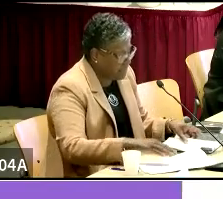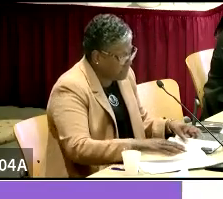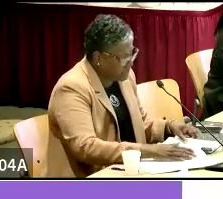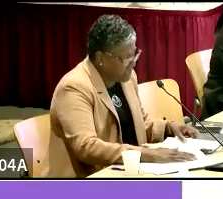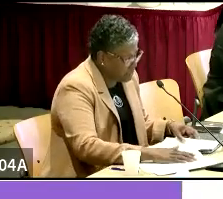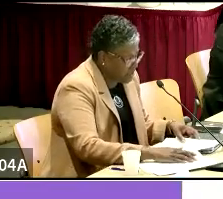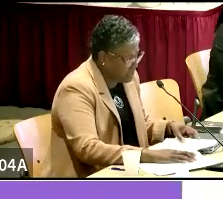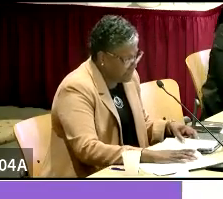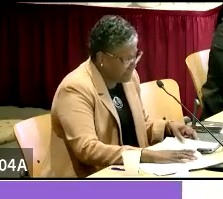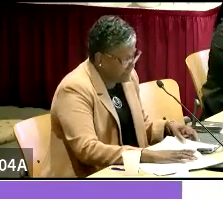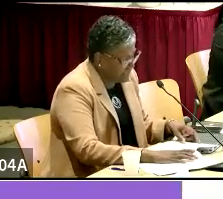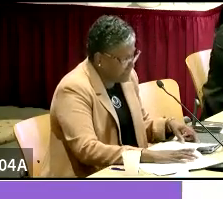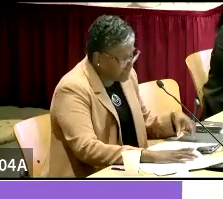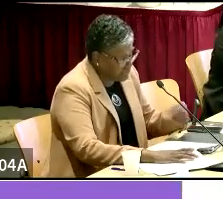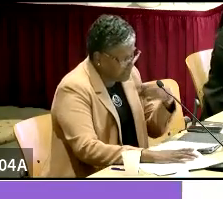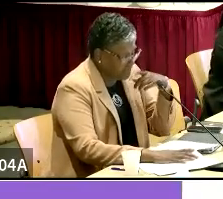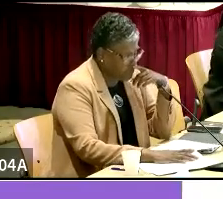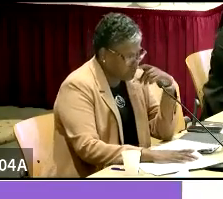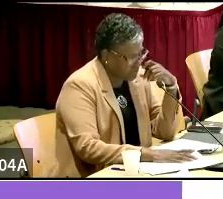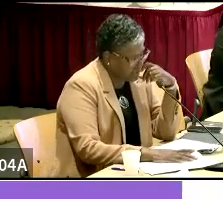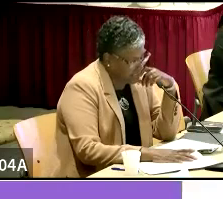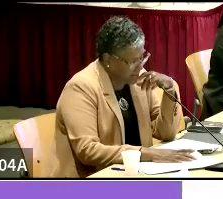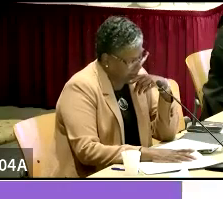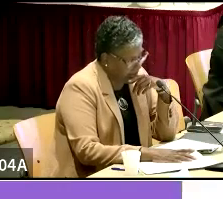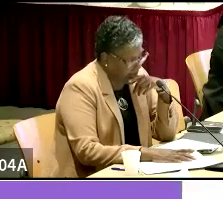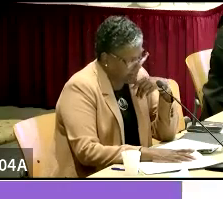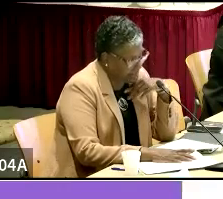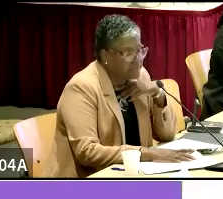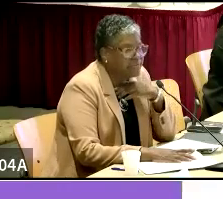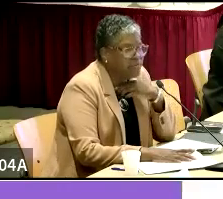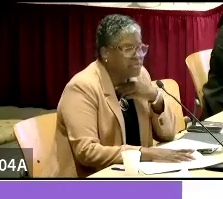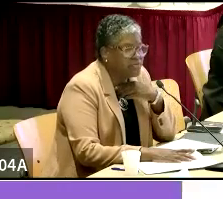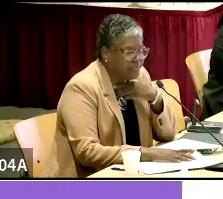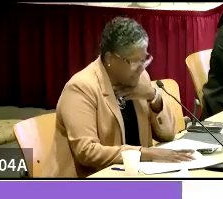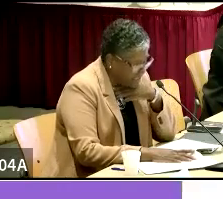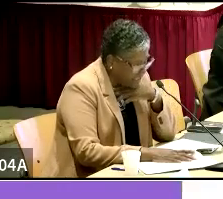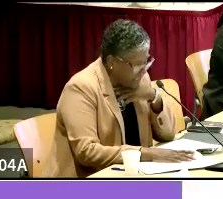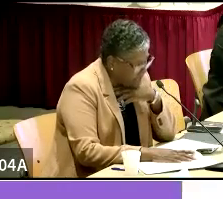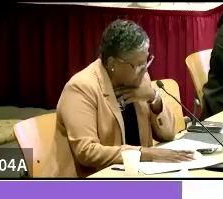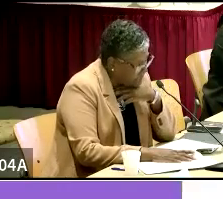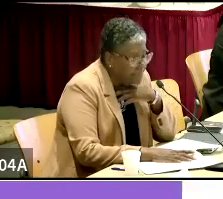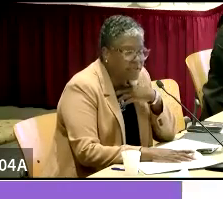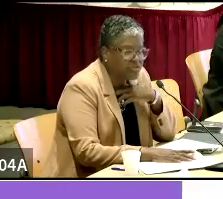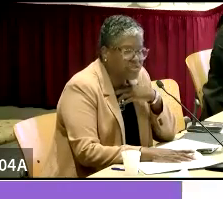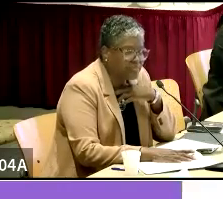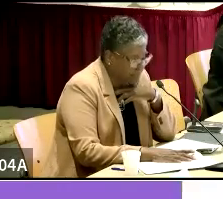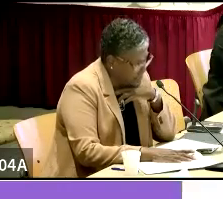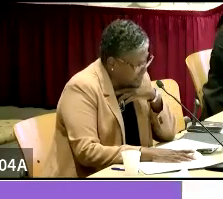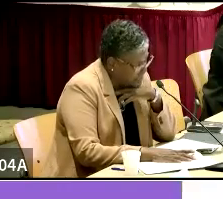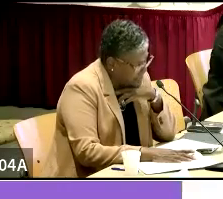If you look across the additional four strategic imperatives focused on funding partnerships,